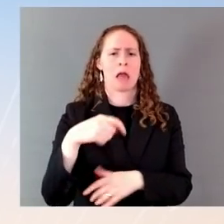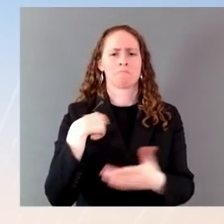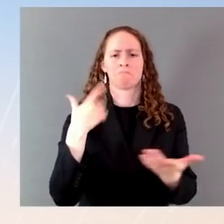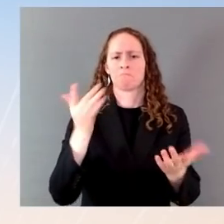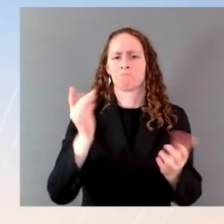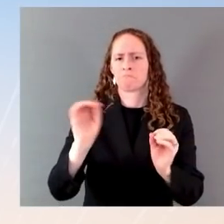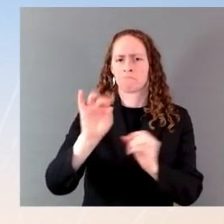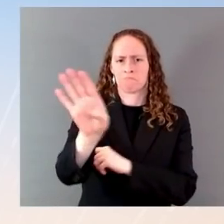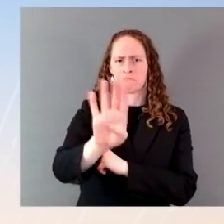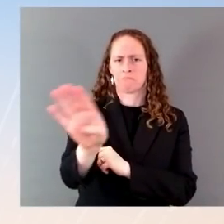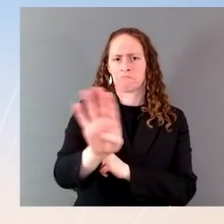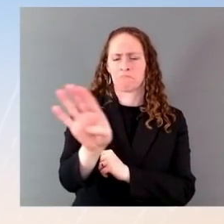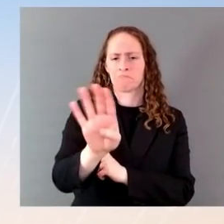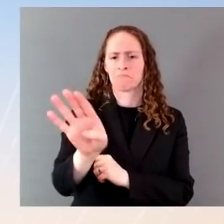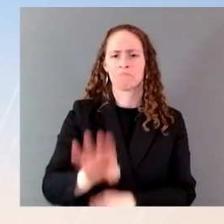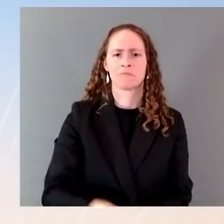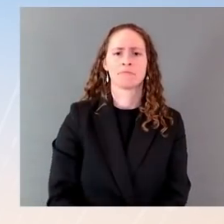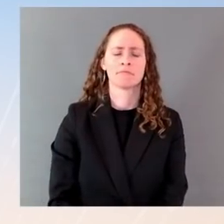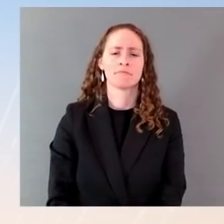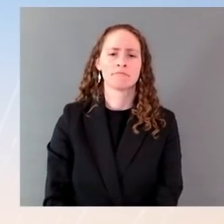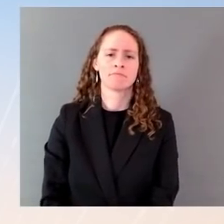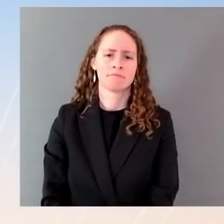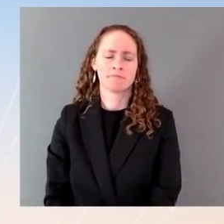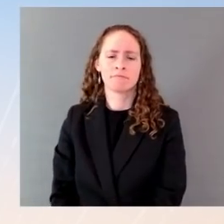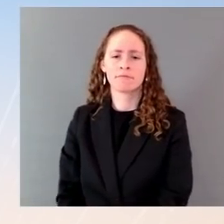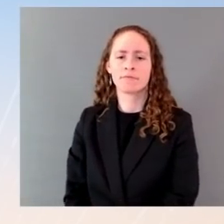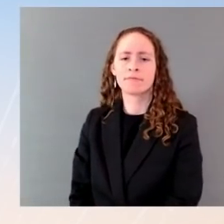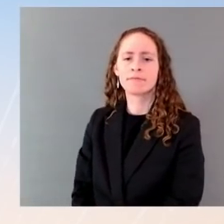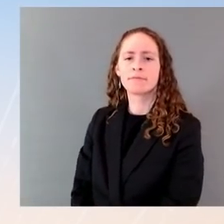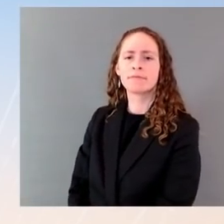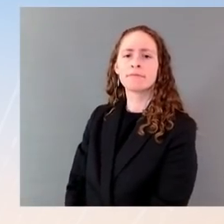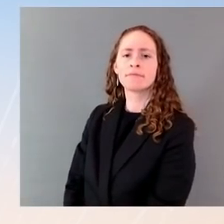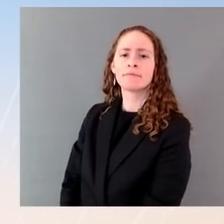that delivers various forms of defensive assistance to Ukraine.